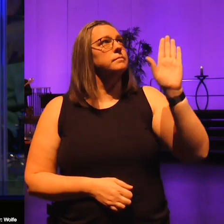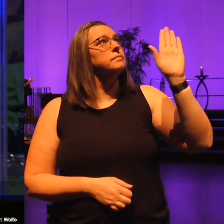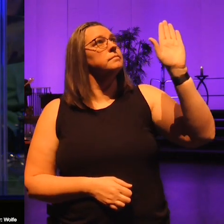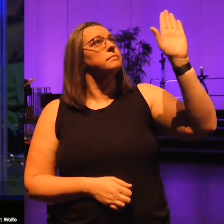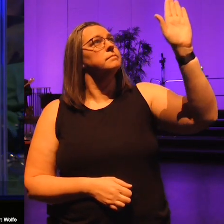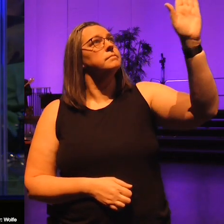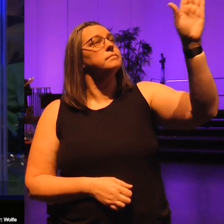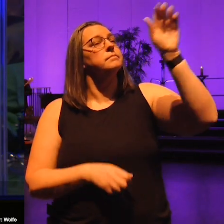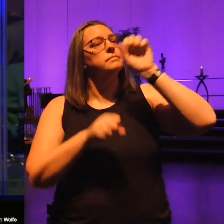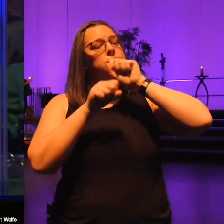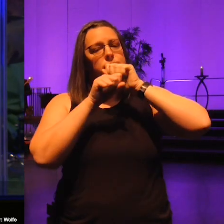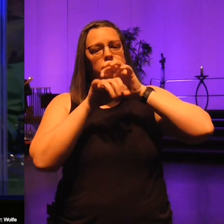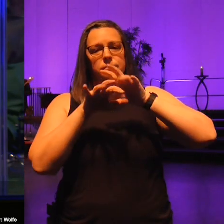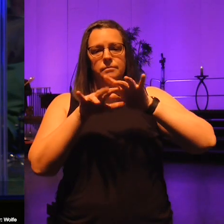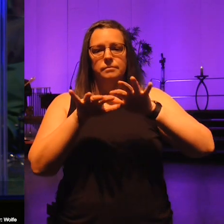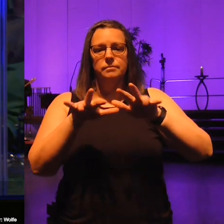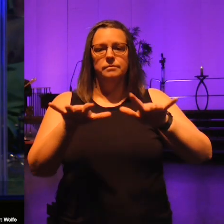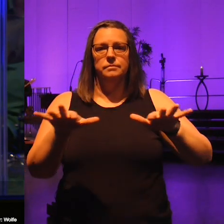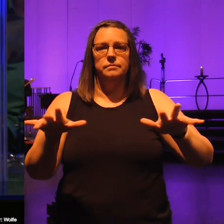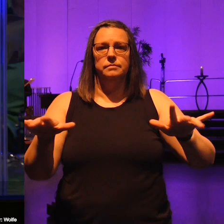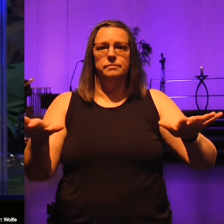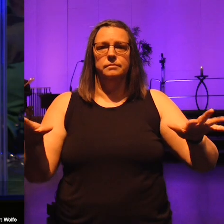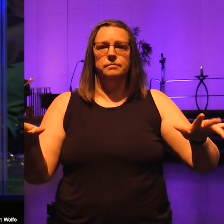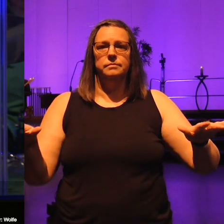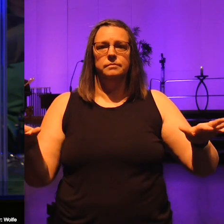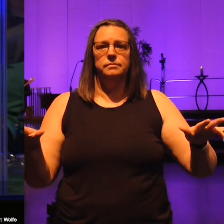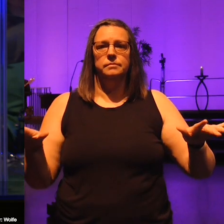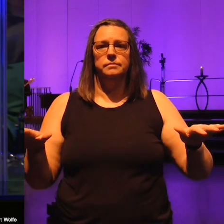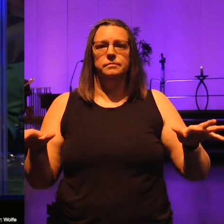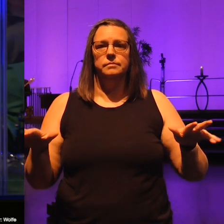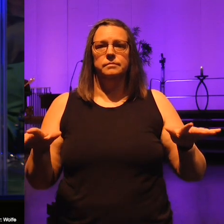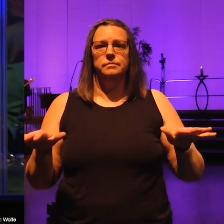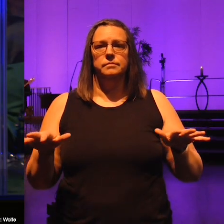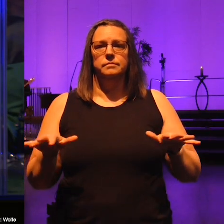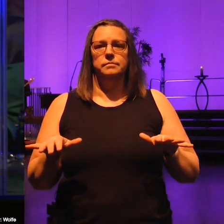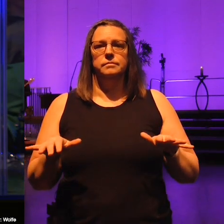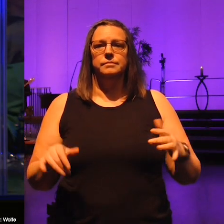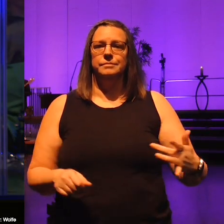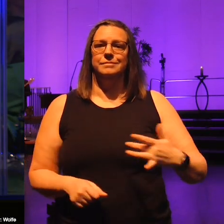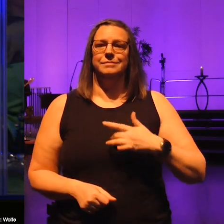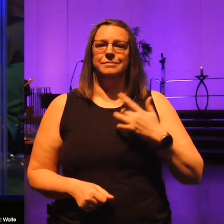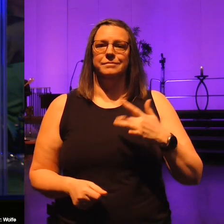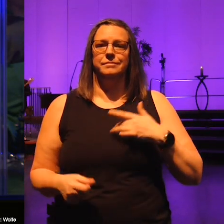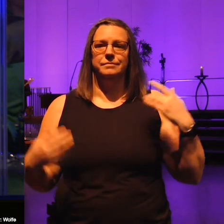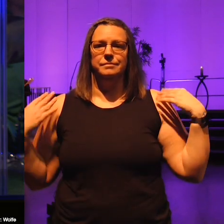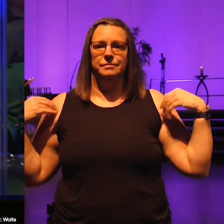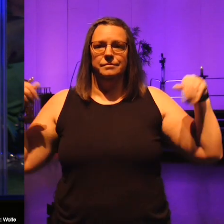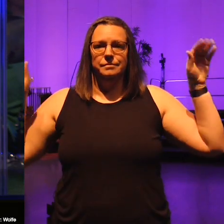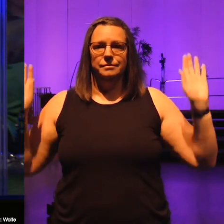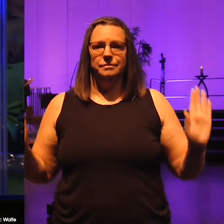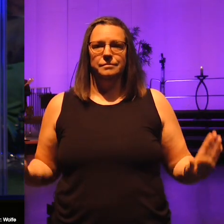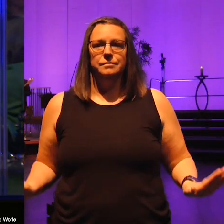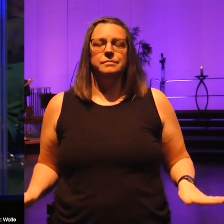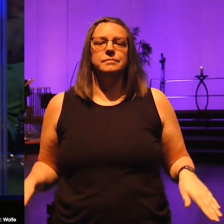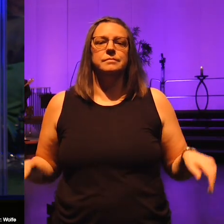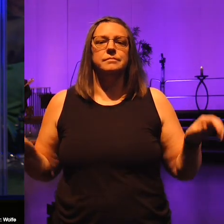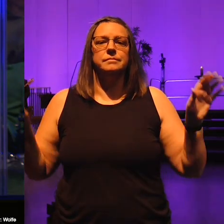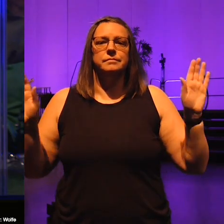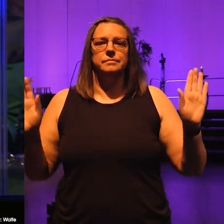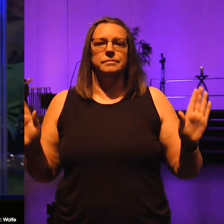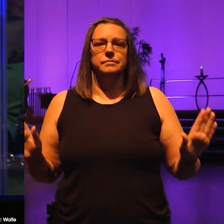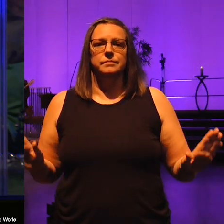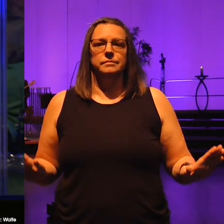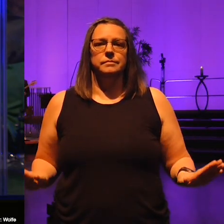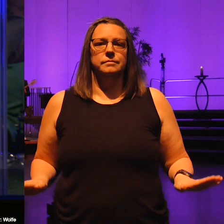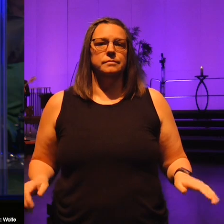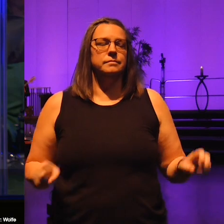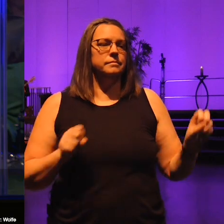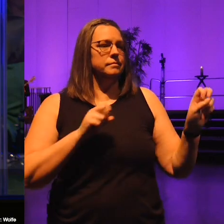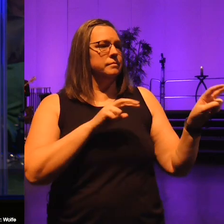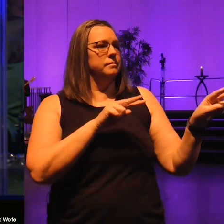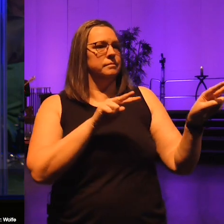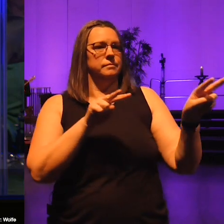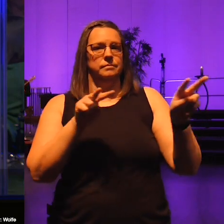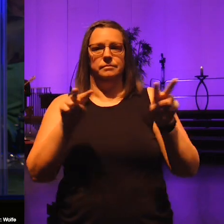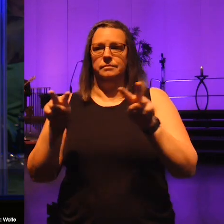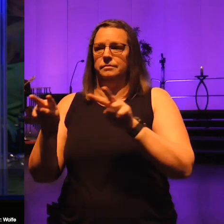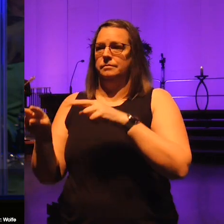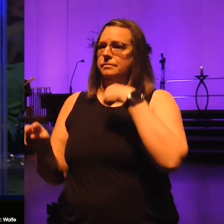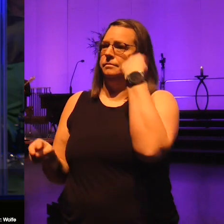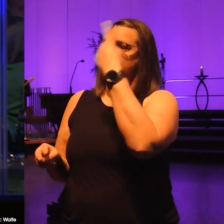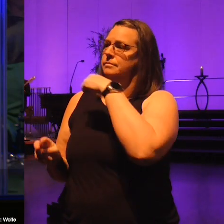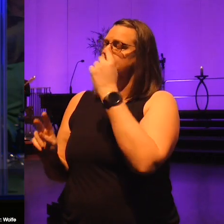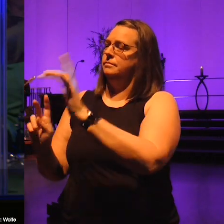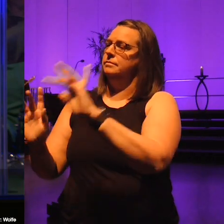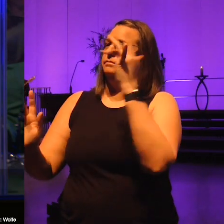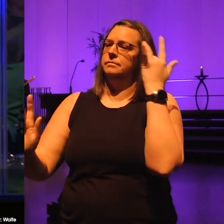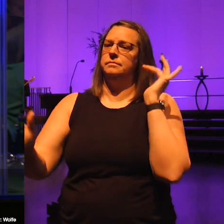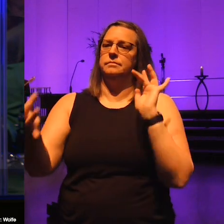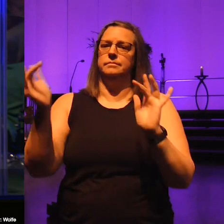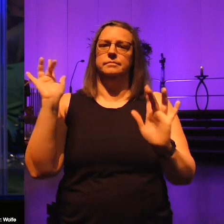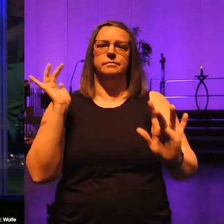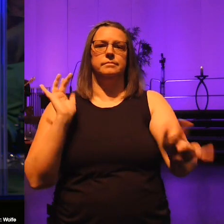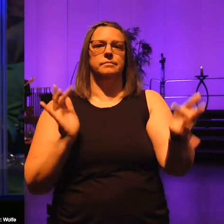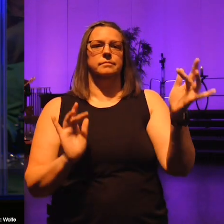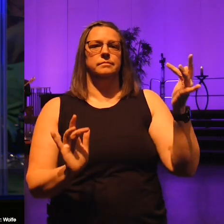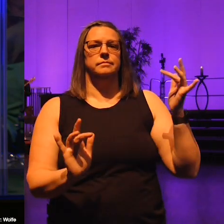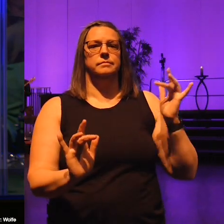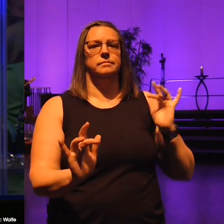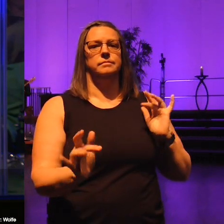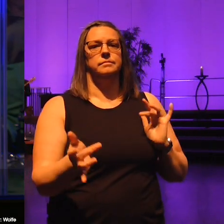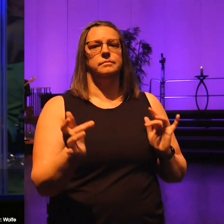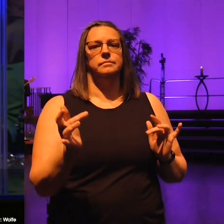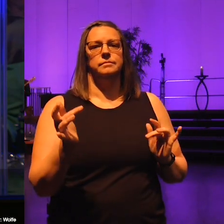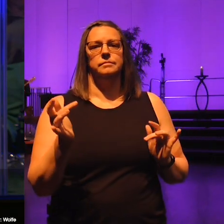and Grace I can hear the brush of angel wings I see glory on each face